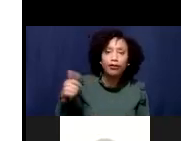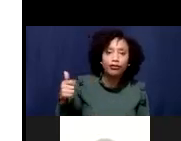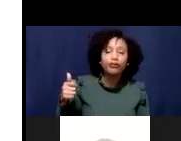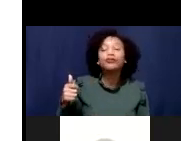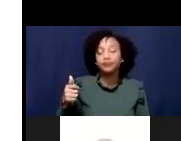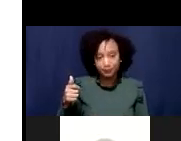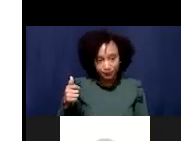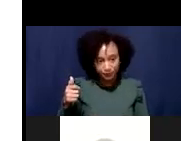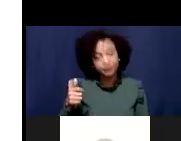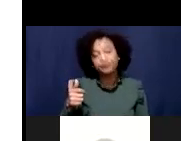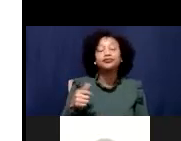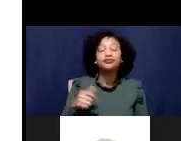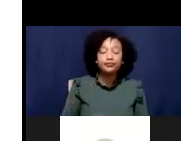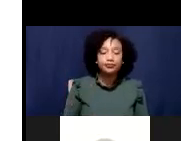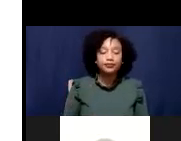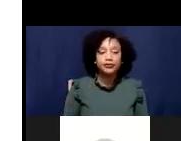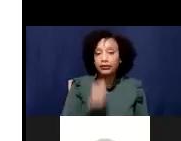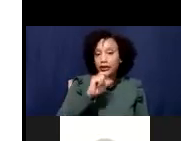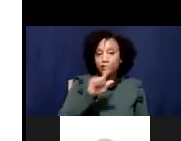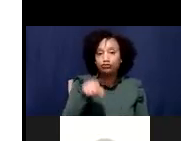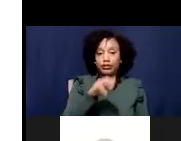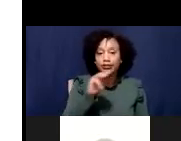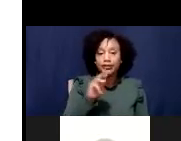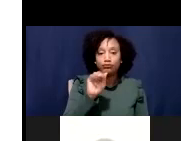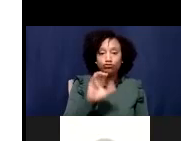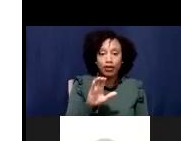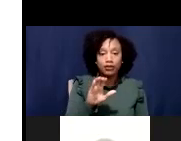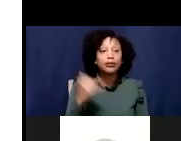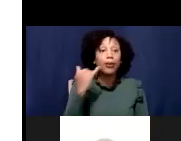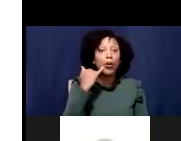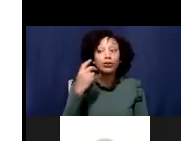by multiple sources, might be ticket sales, admission fees,